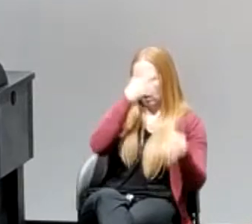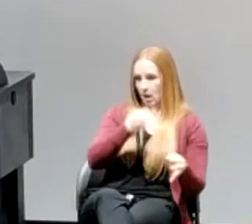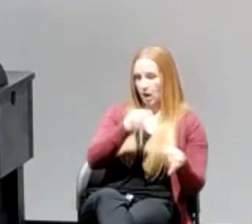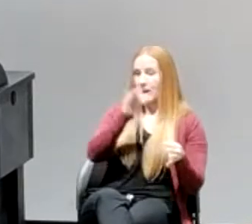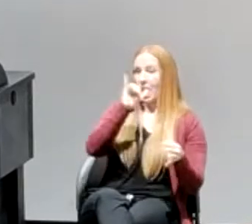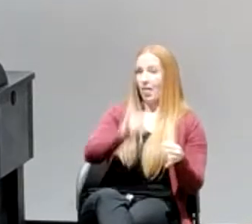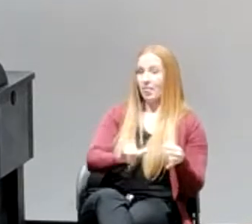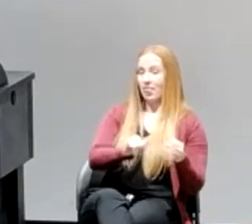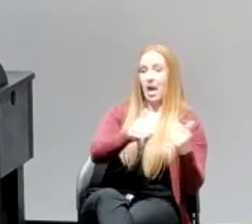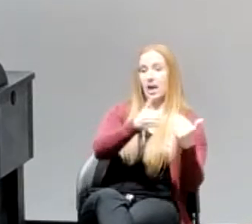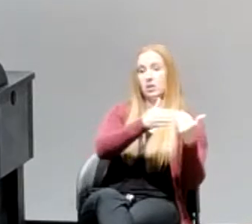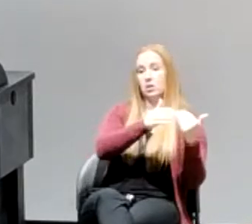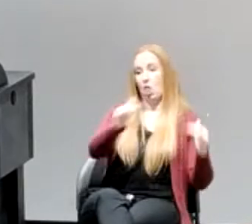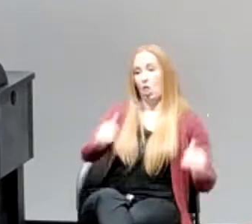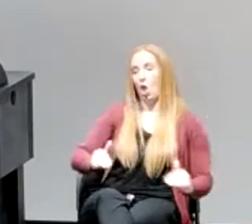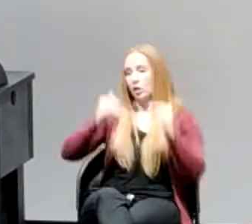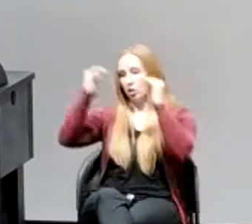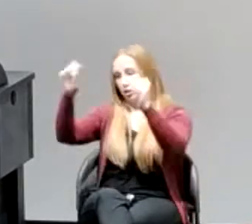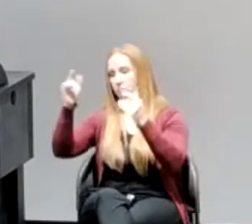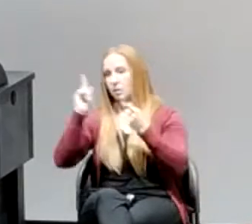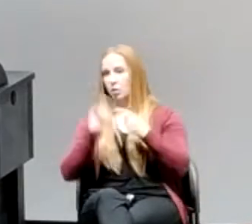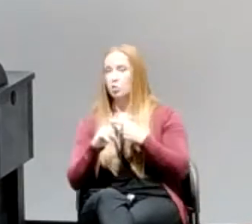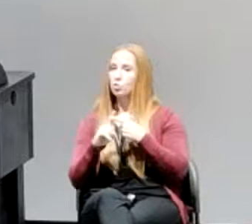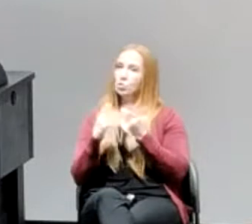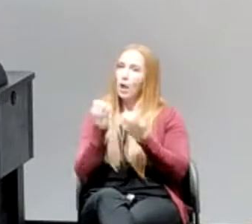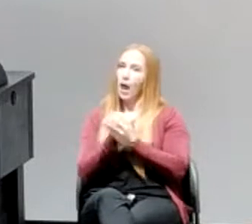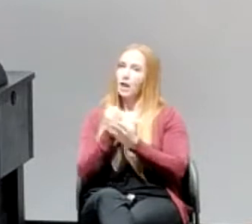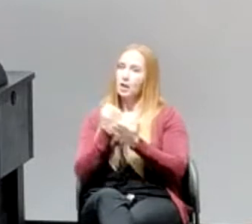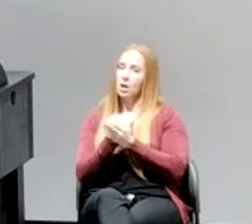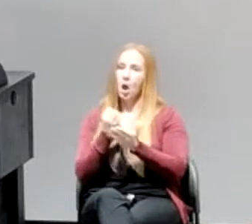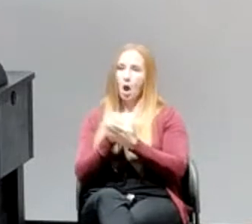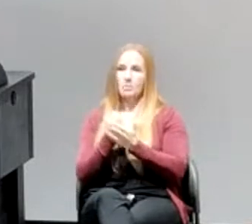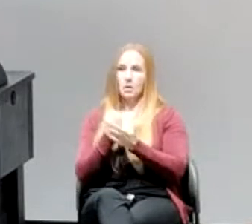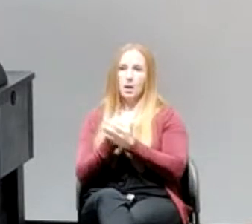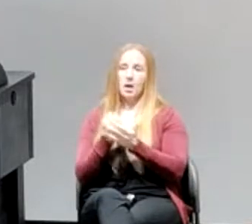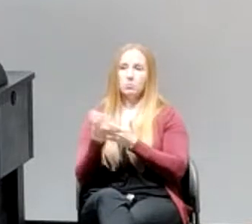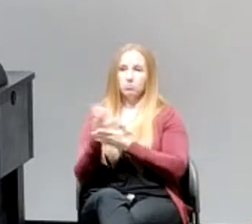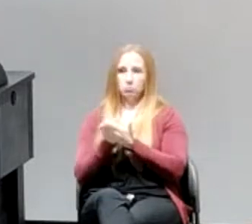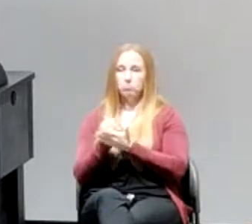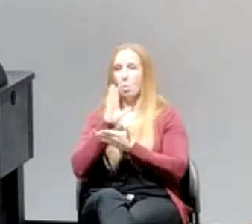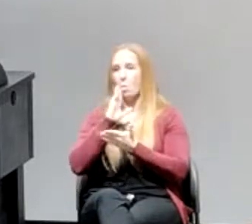to that. not companies denial I can't think that mortgages are timed The American dream is I pursue education